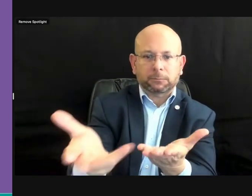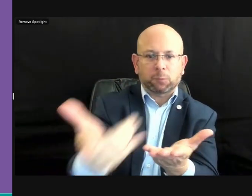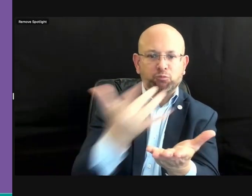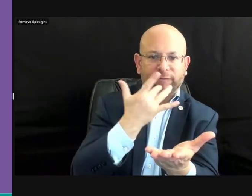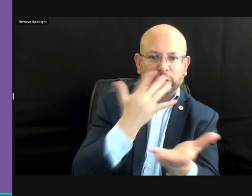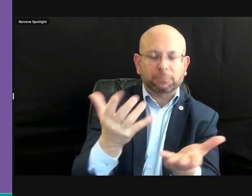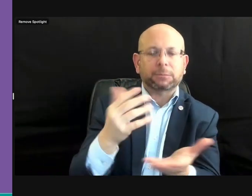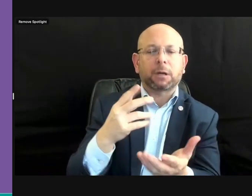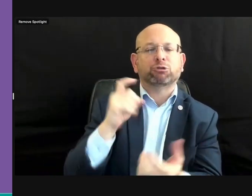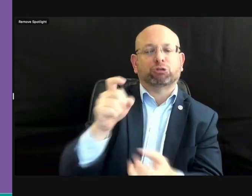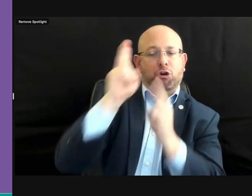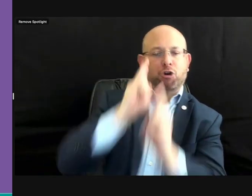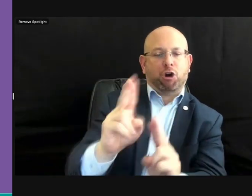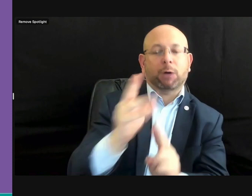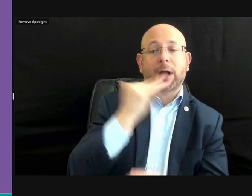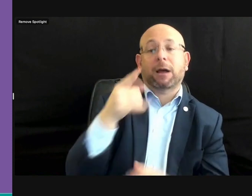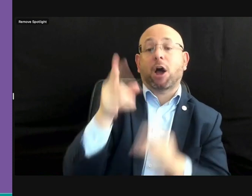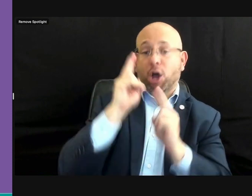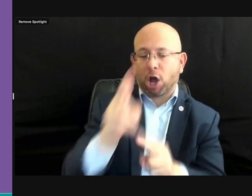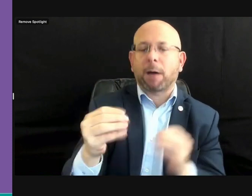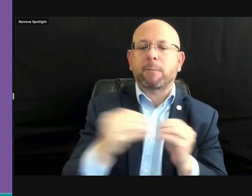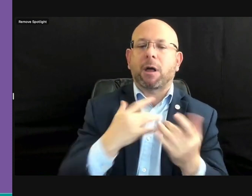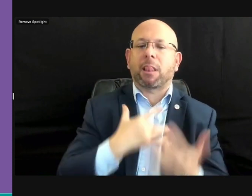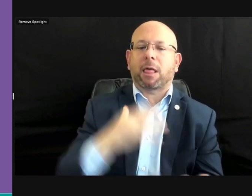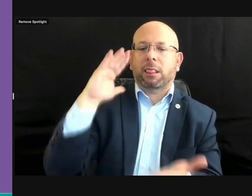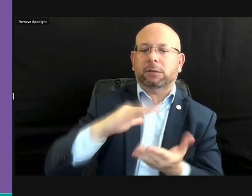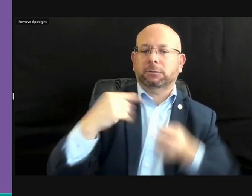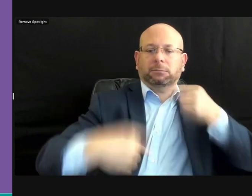Ask them what it is they prefer. If you honor their preference, you